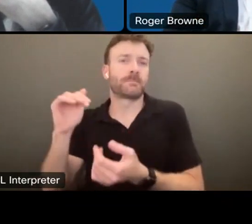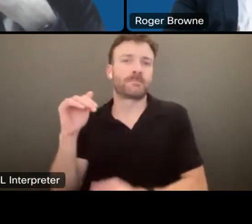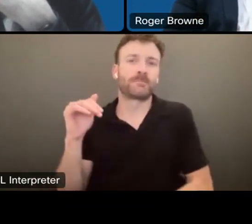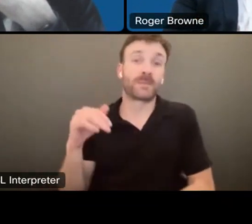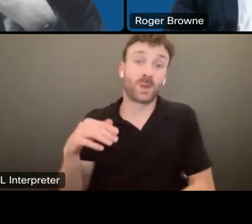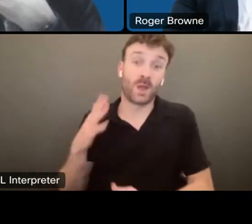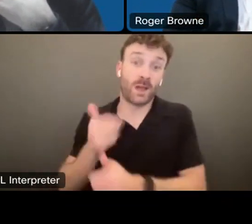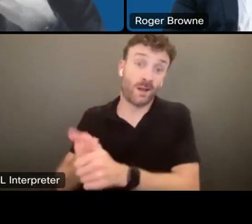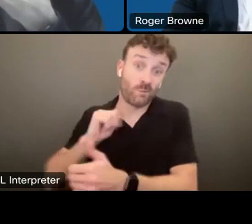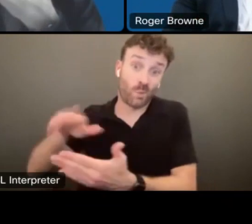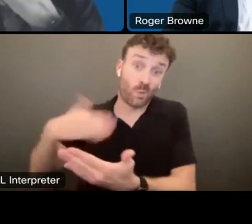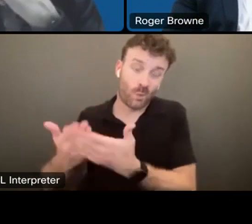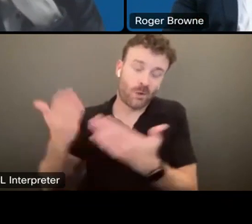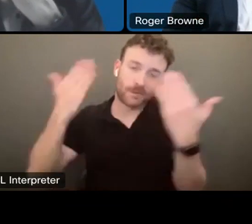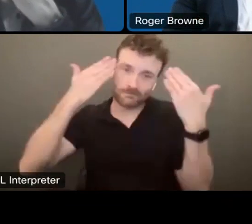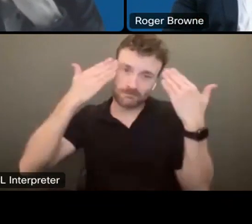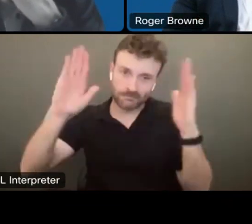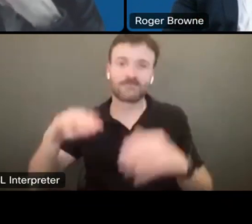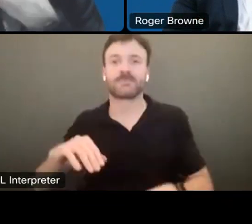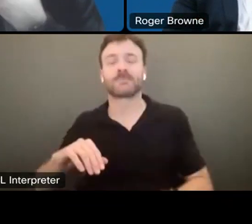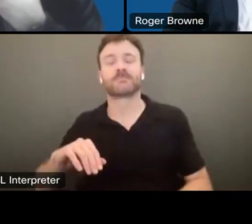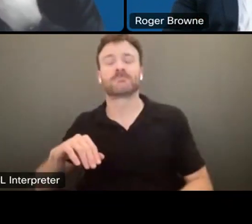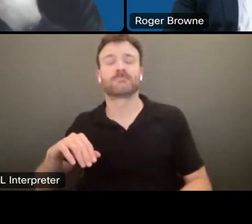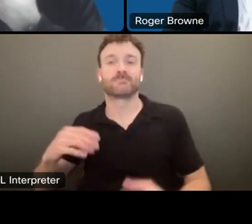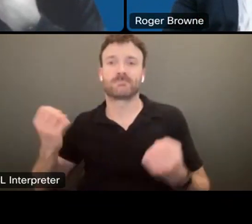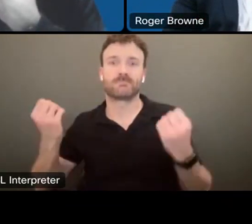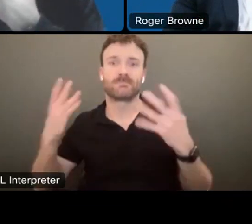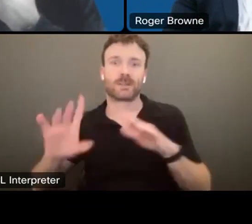be able to avoid all the construction work zones given how many there are in the downtown